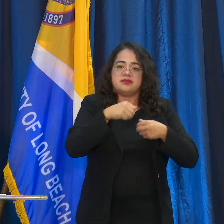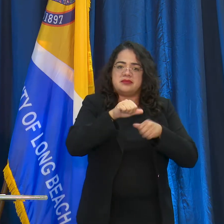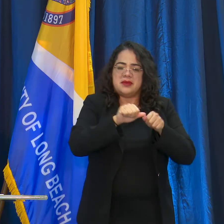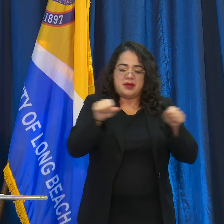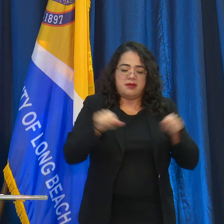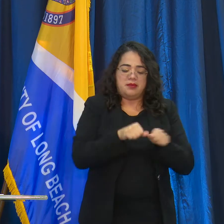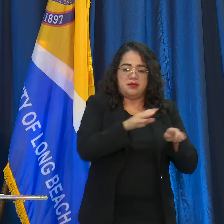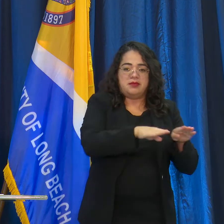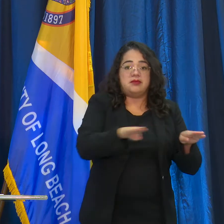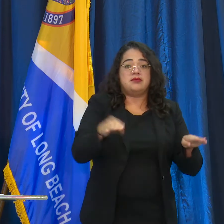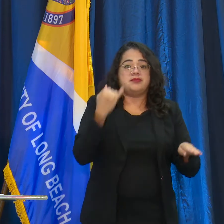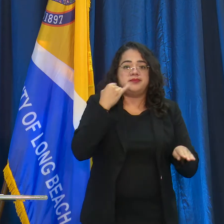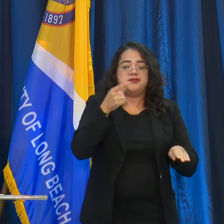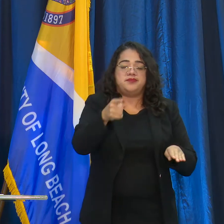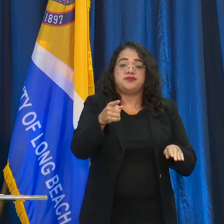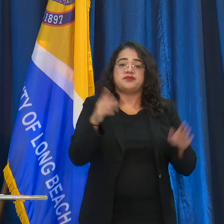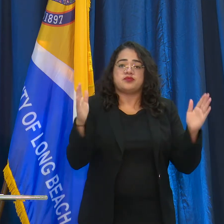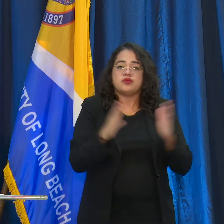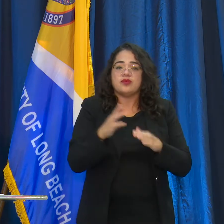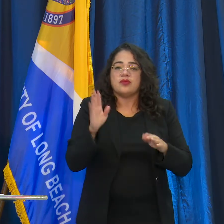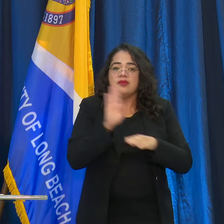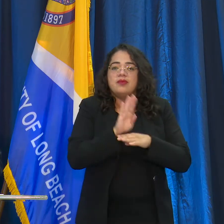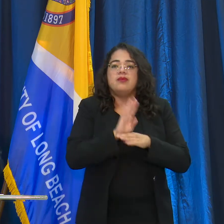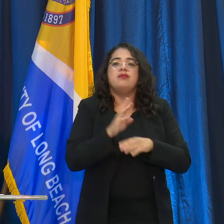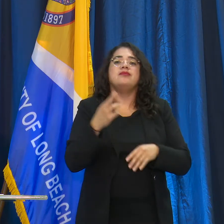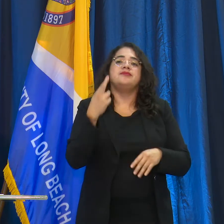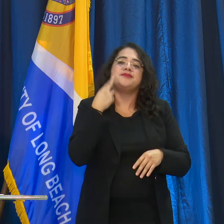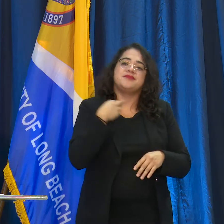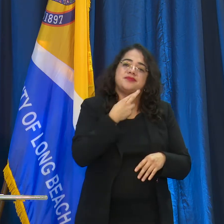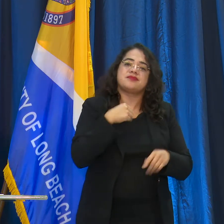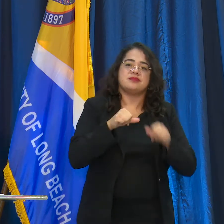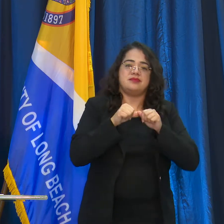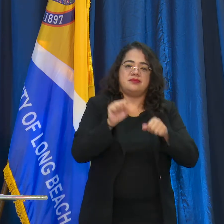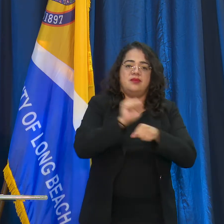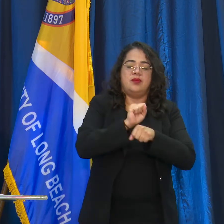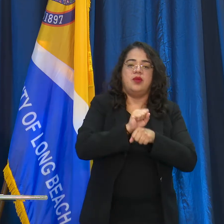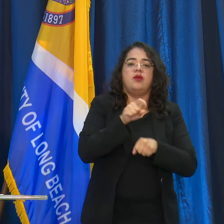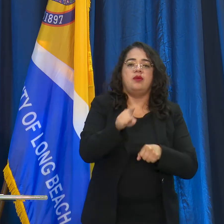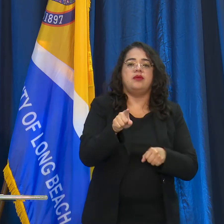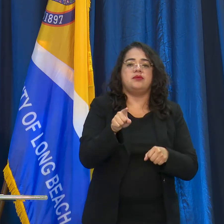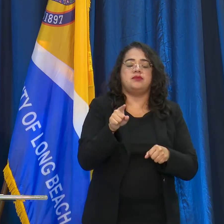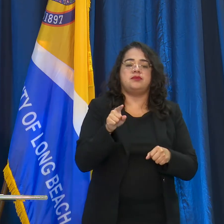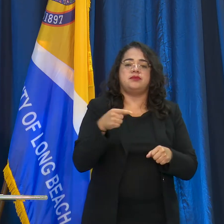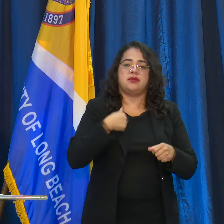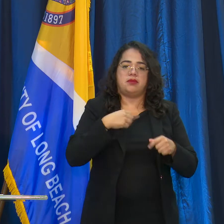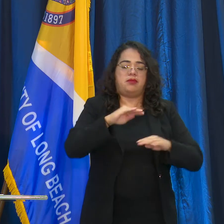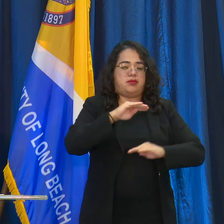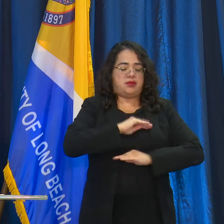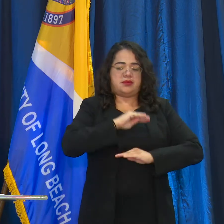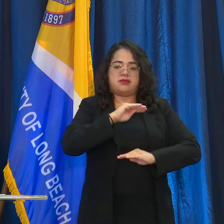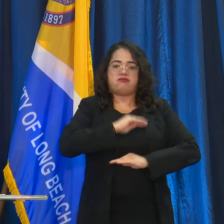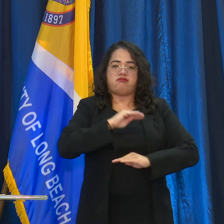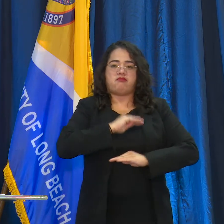if you are a small business, a small restaurant, we continue to work with you. We have fulfilled almost every single request for a